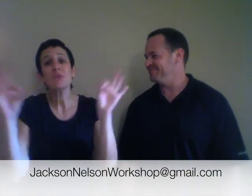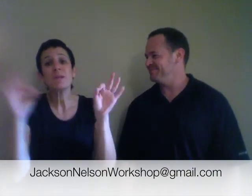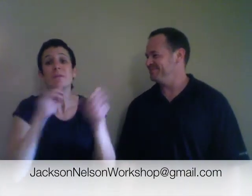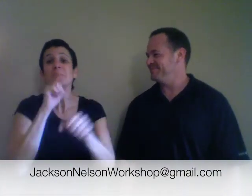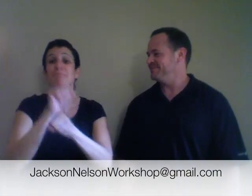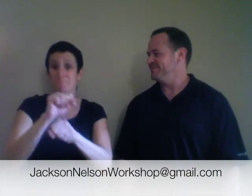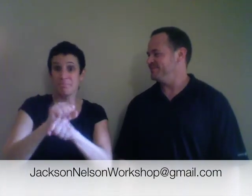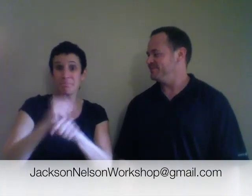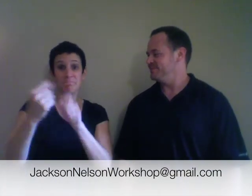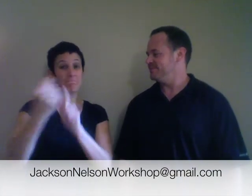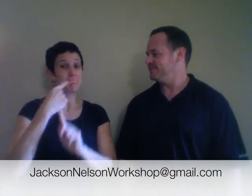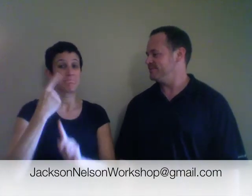We hope to see you there!